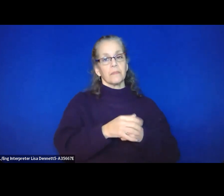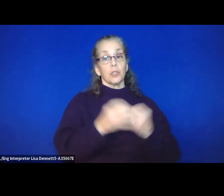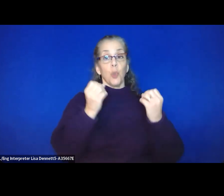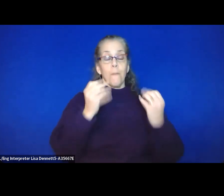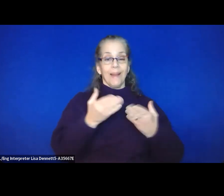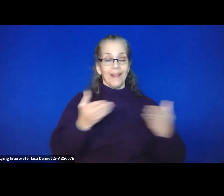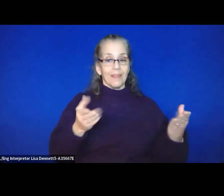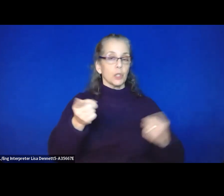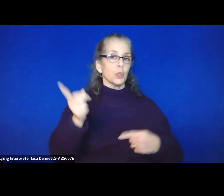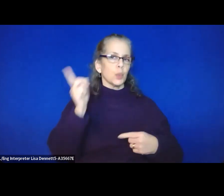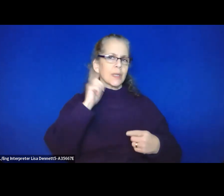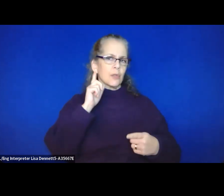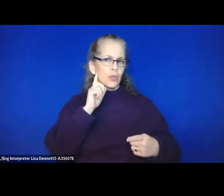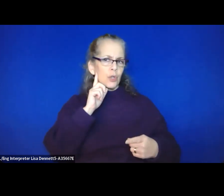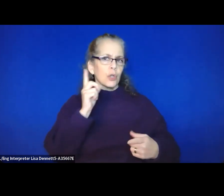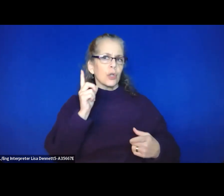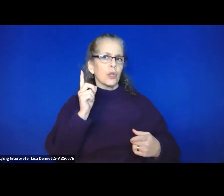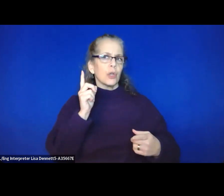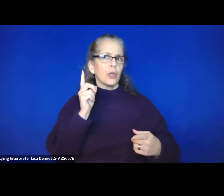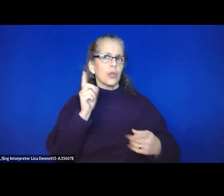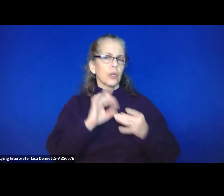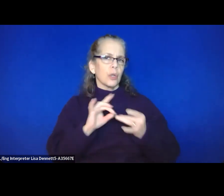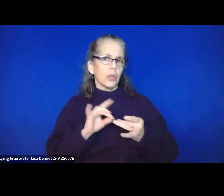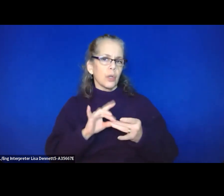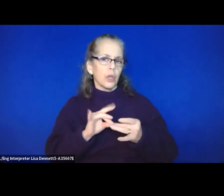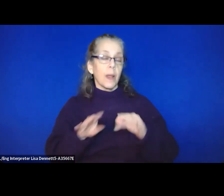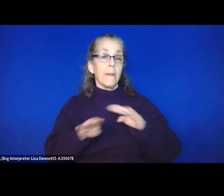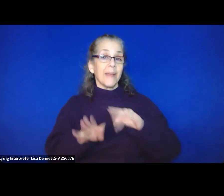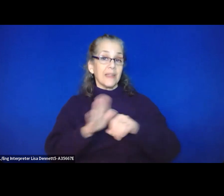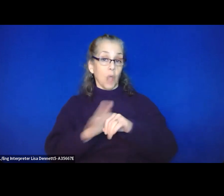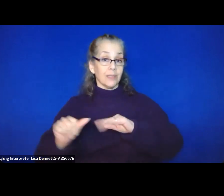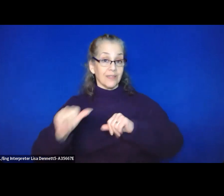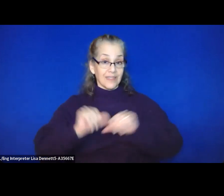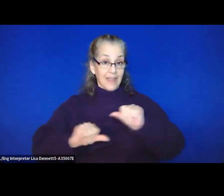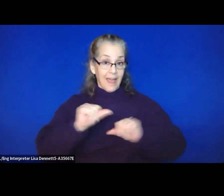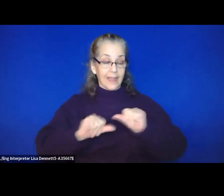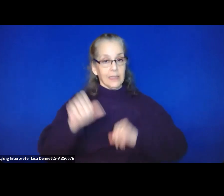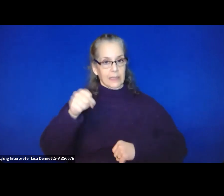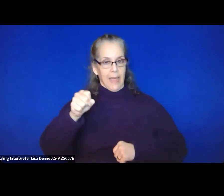the way, while their science based, they're based on things that I learned and looked